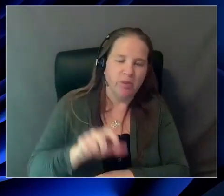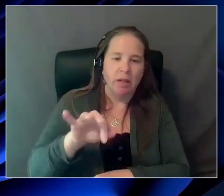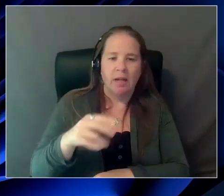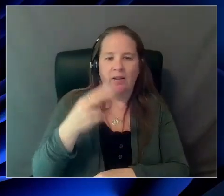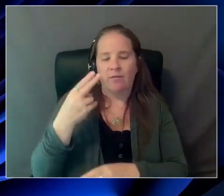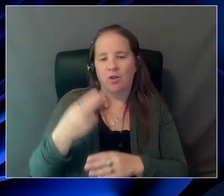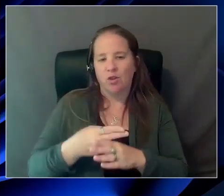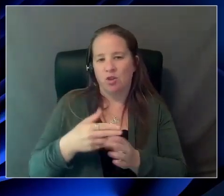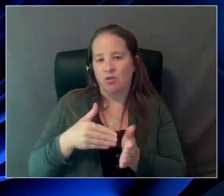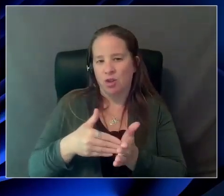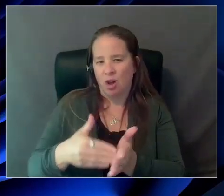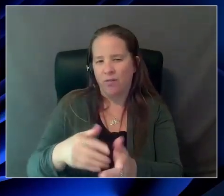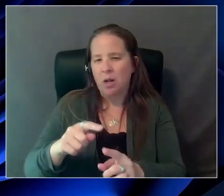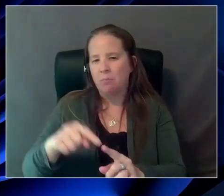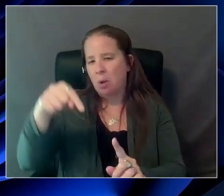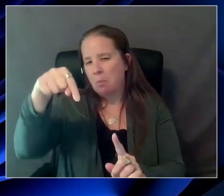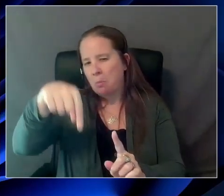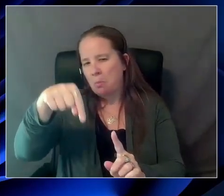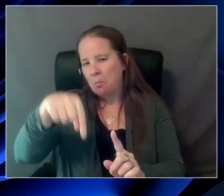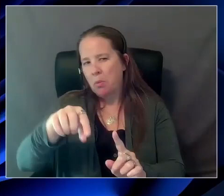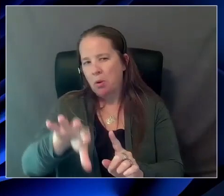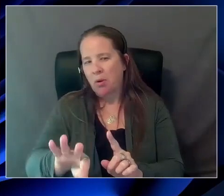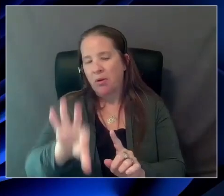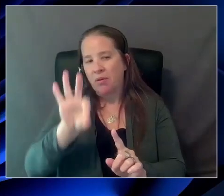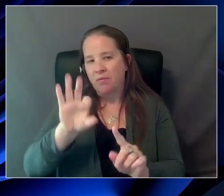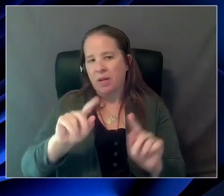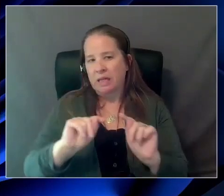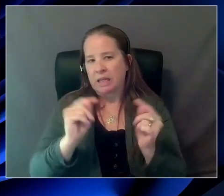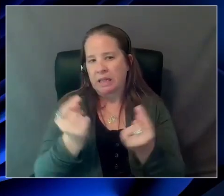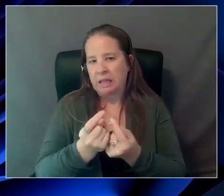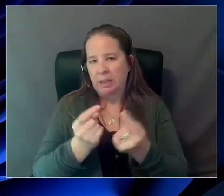use the down arrow and just find the Microsoft Teams